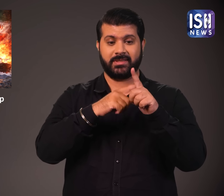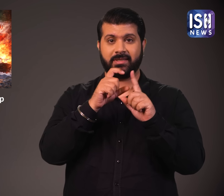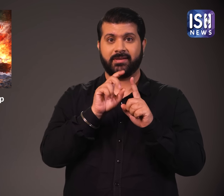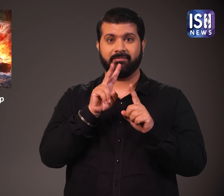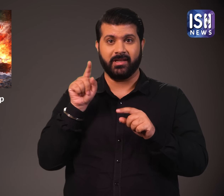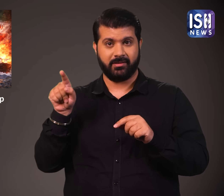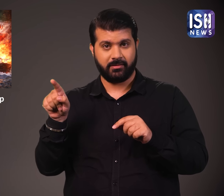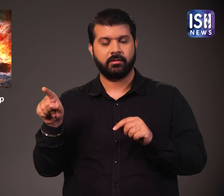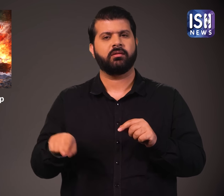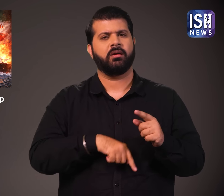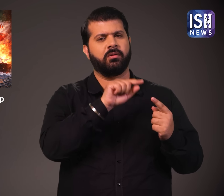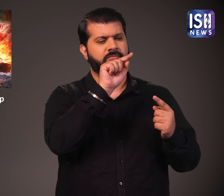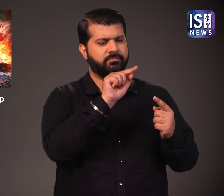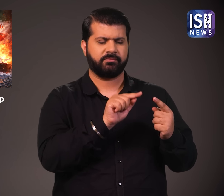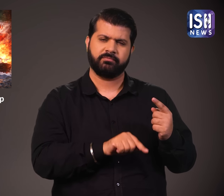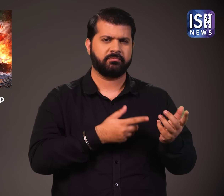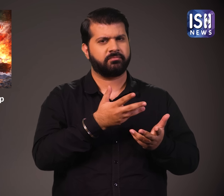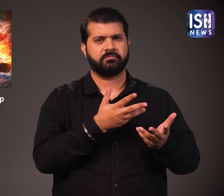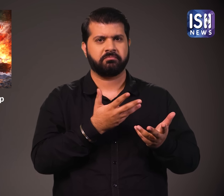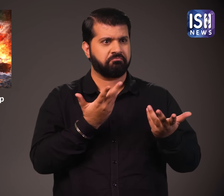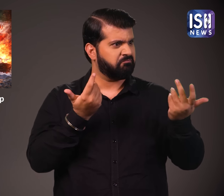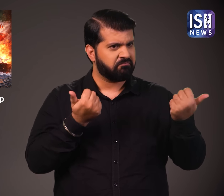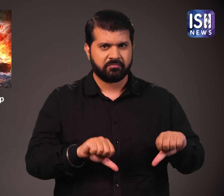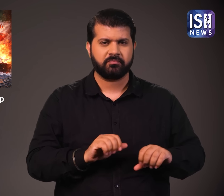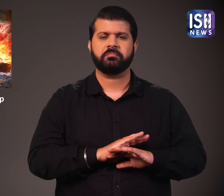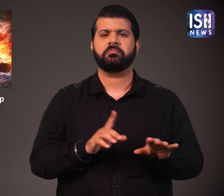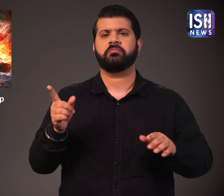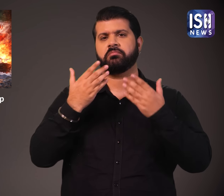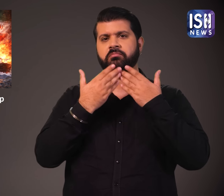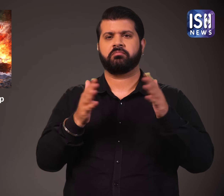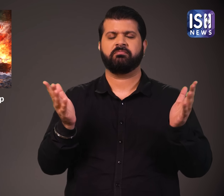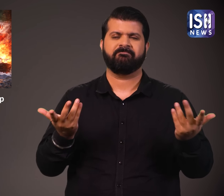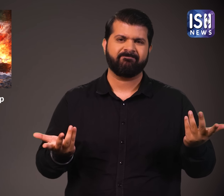Because when JD Vance presented his points, he openly shared,